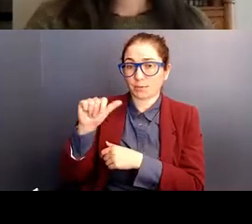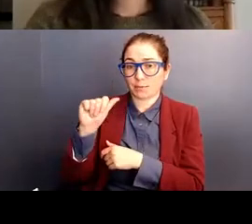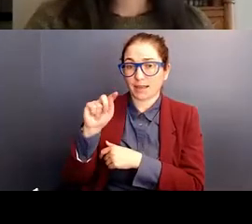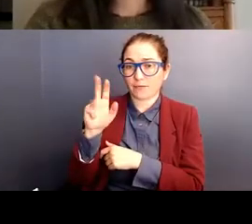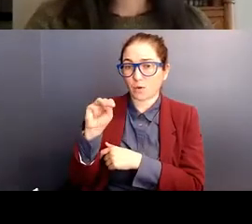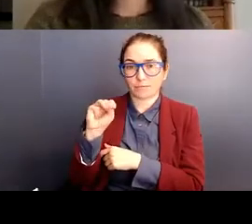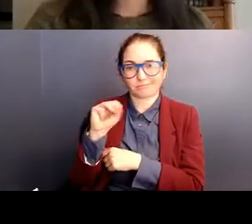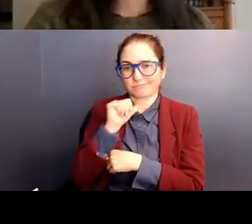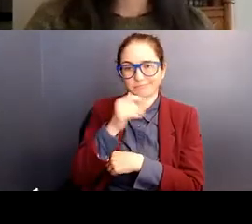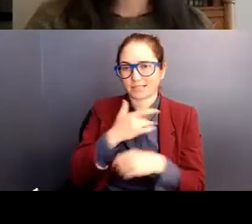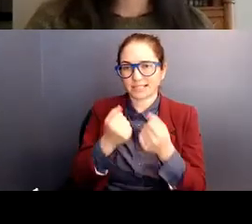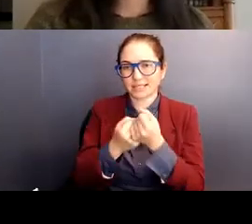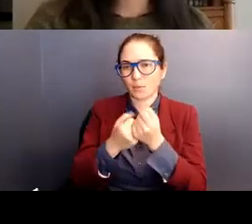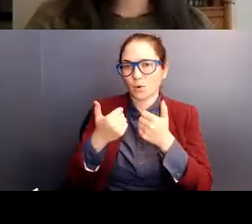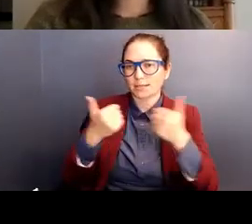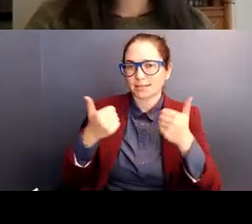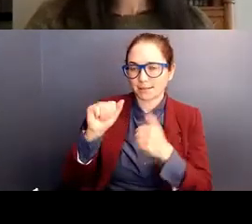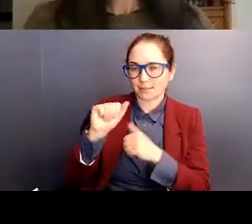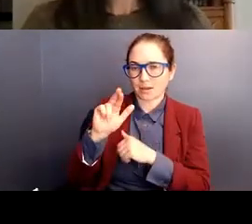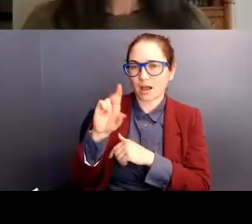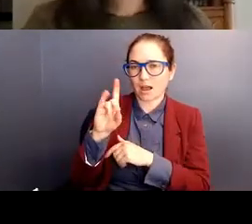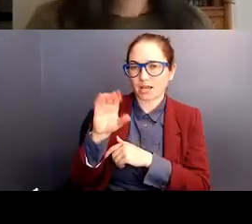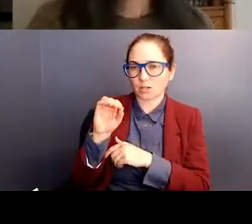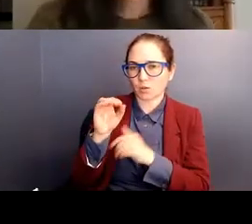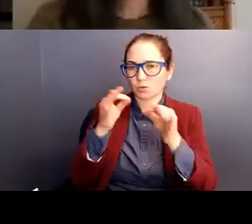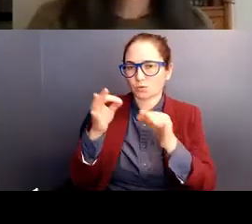separate audio description files. That's a complicated way of